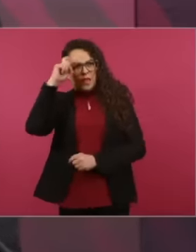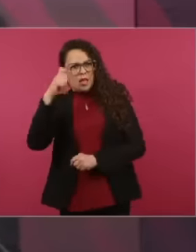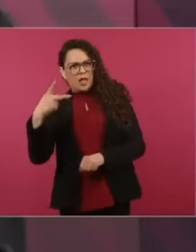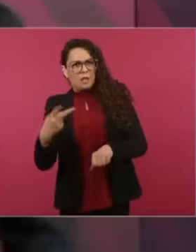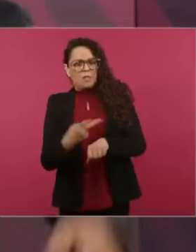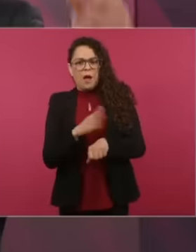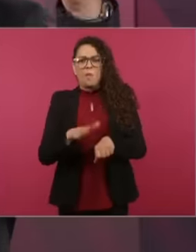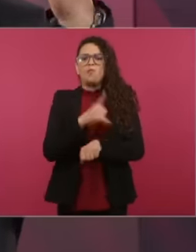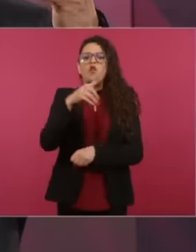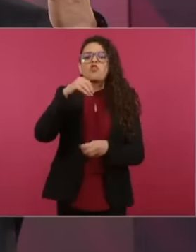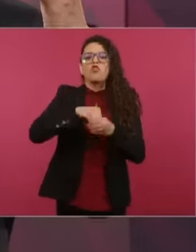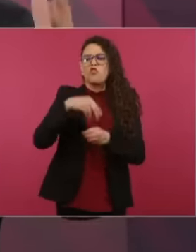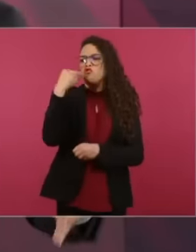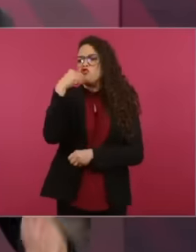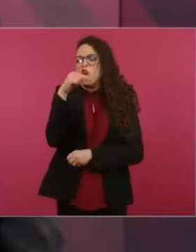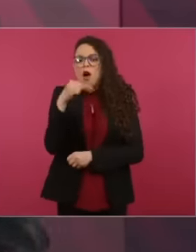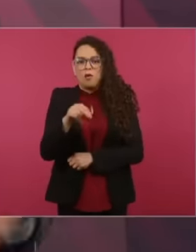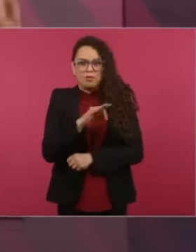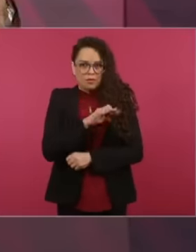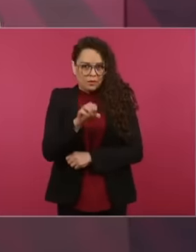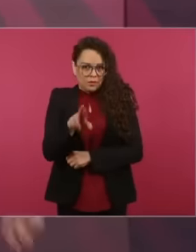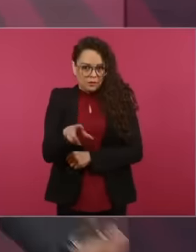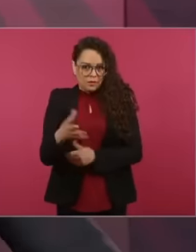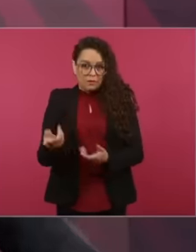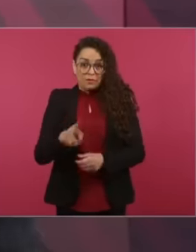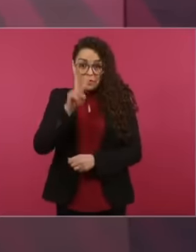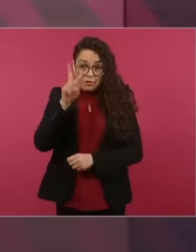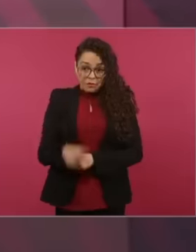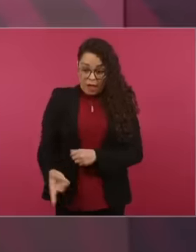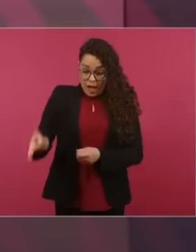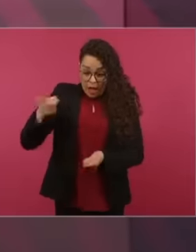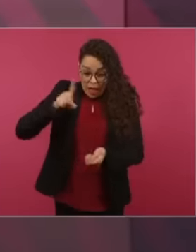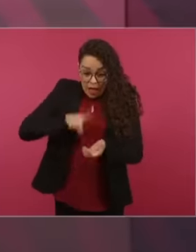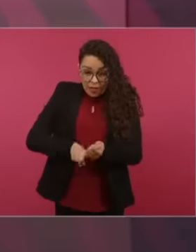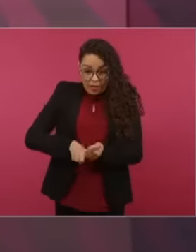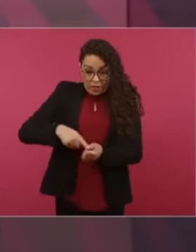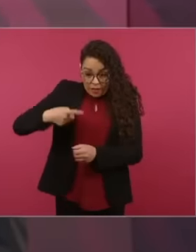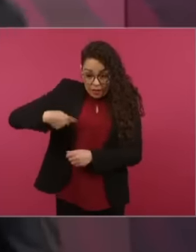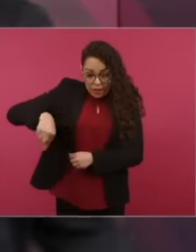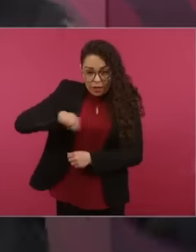so it was an internal struggle between the